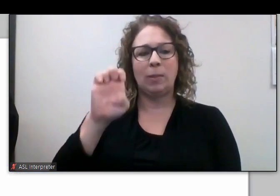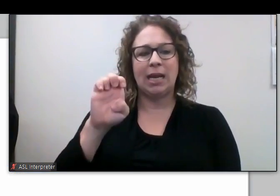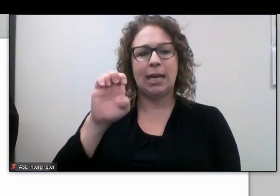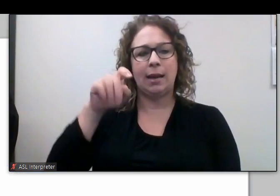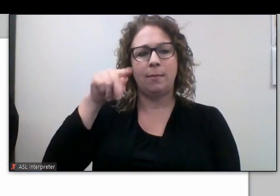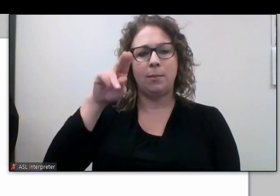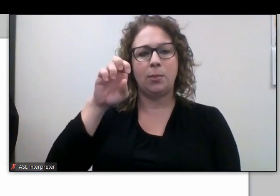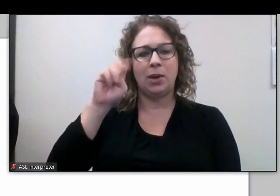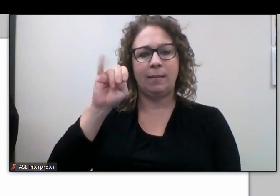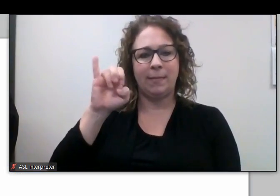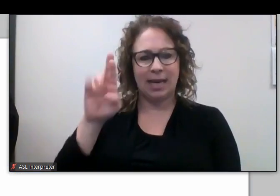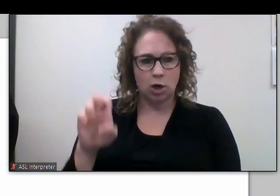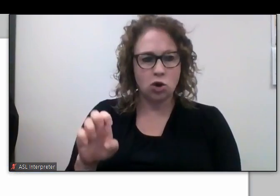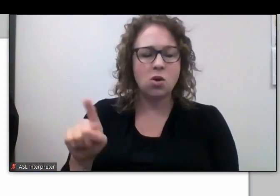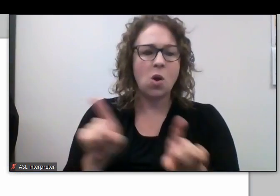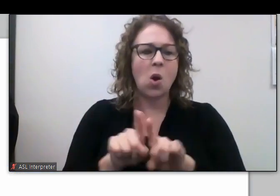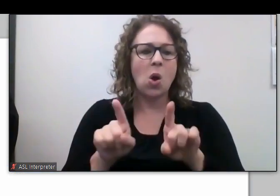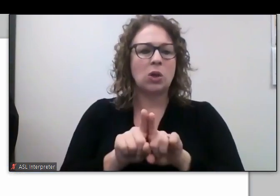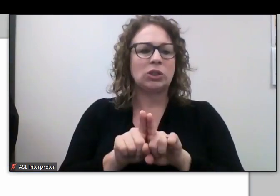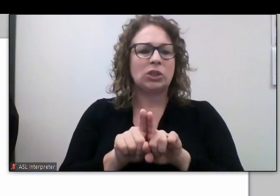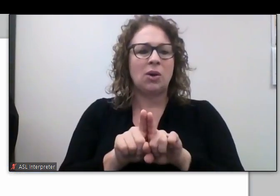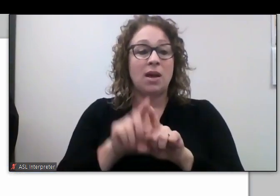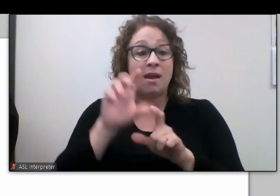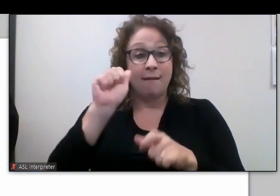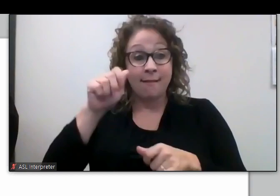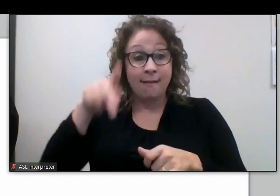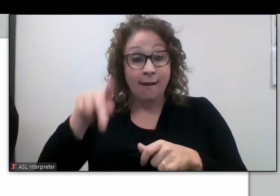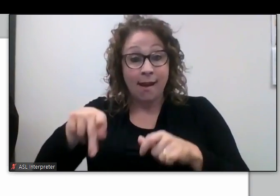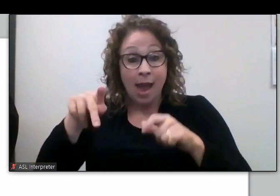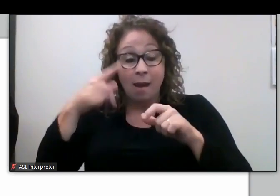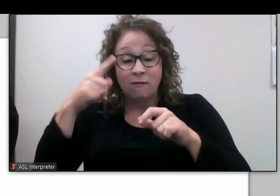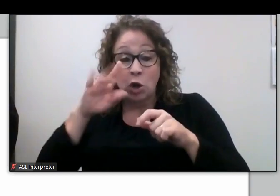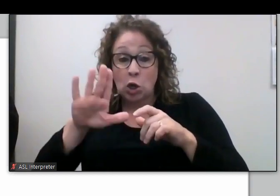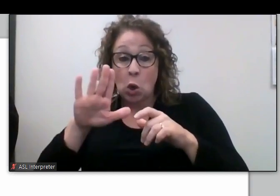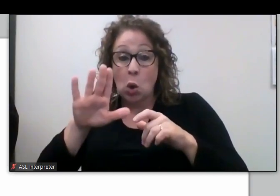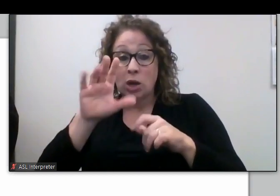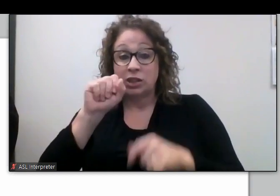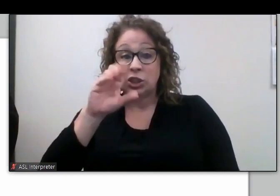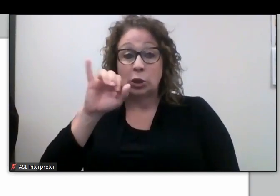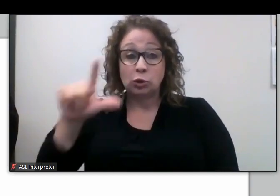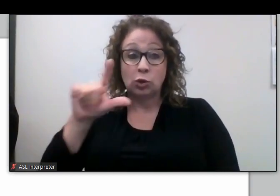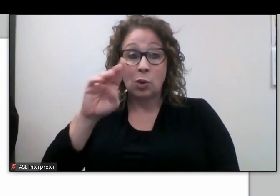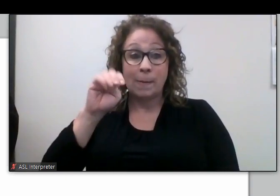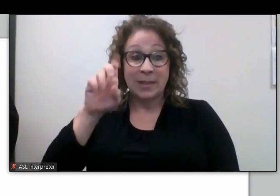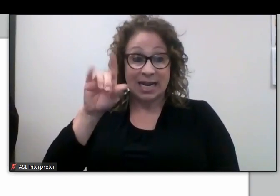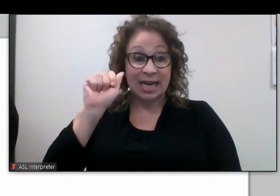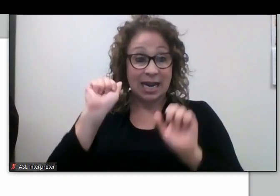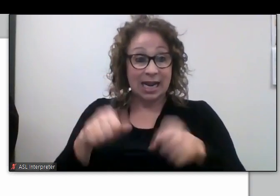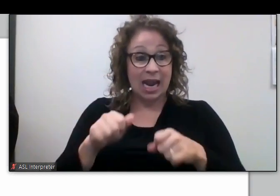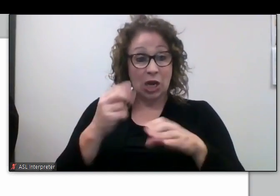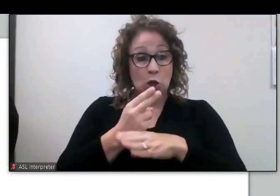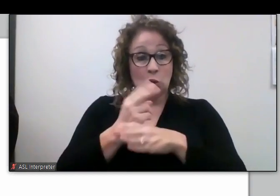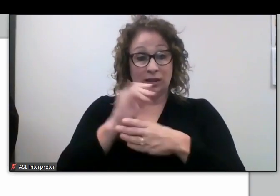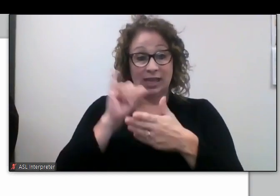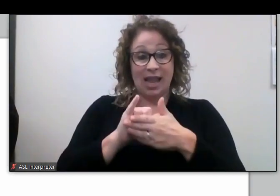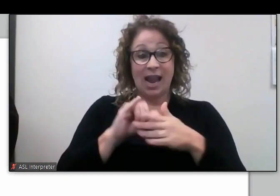There's also apps to consider for your social media video content. Clipomatic and Caption This are two we know about